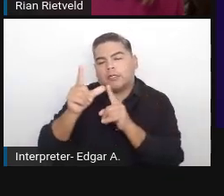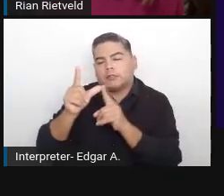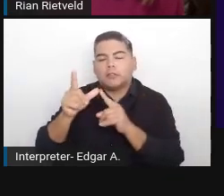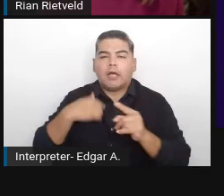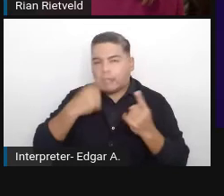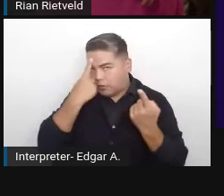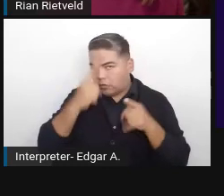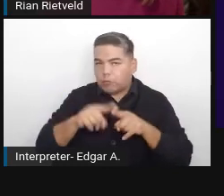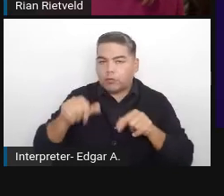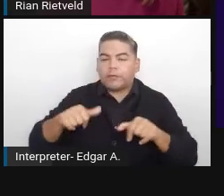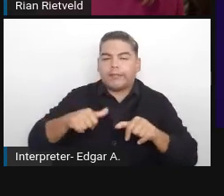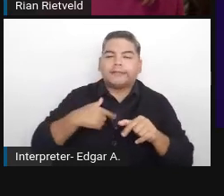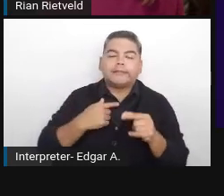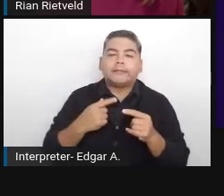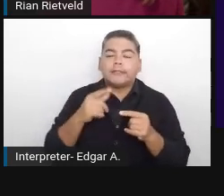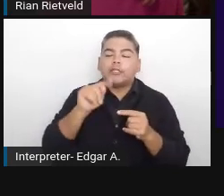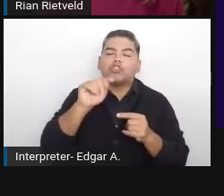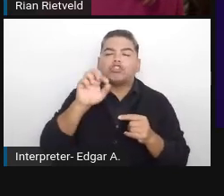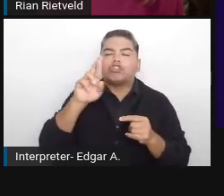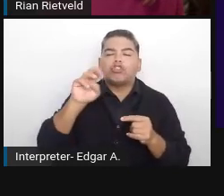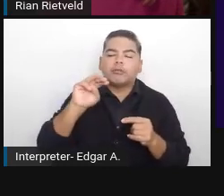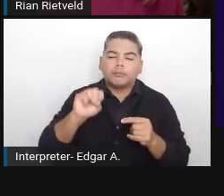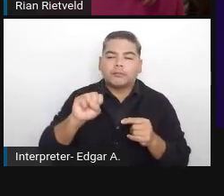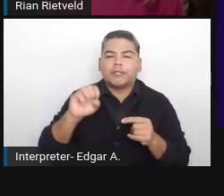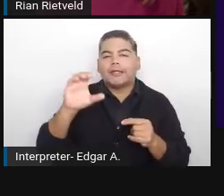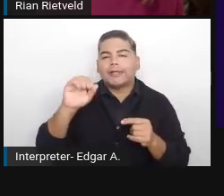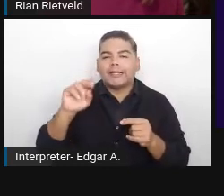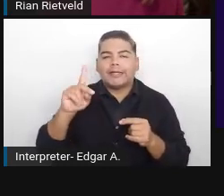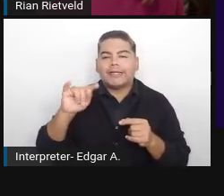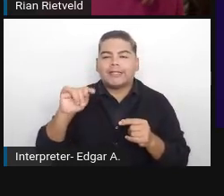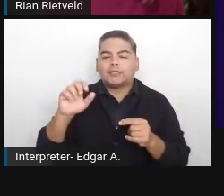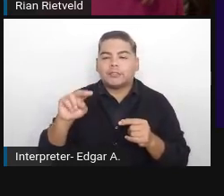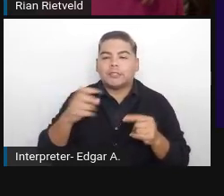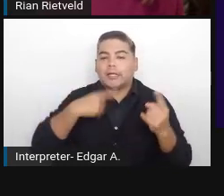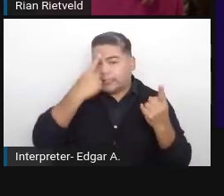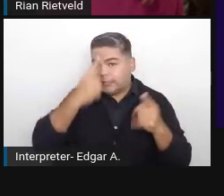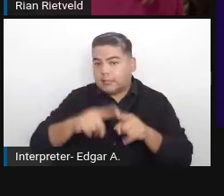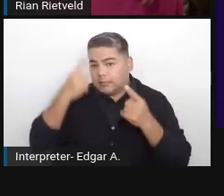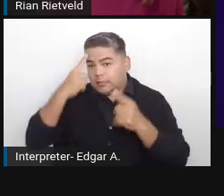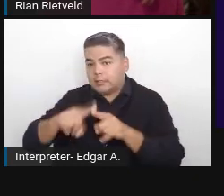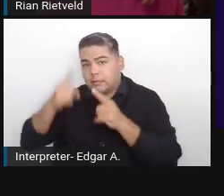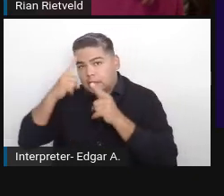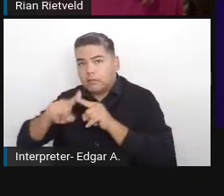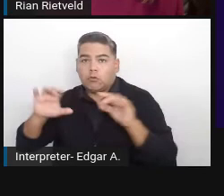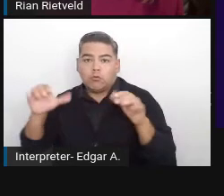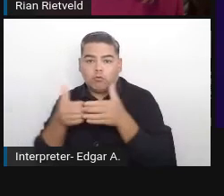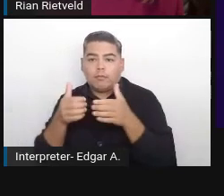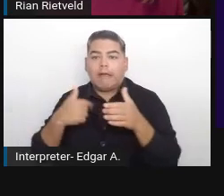Inticked, tick box, Consent, Consent, Group, ticked, I agree with the terms and conditions, tick box.